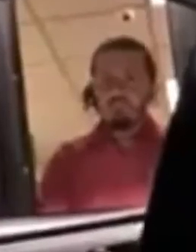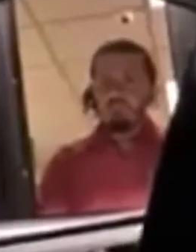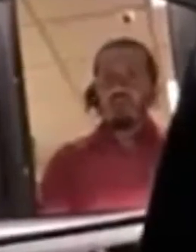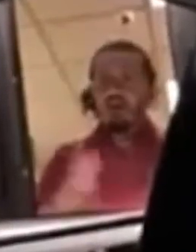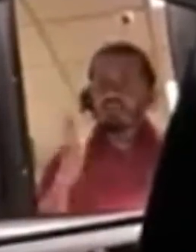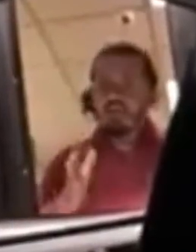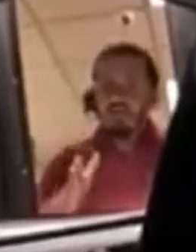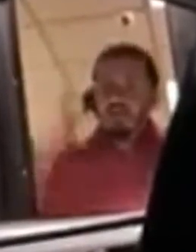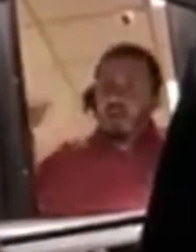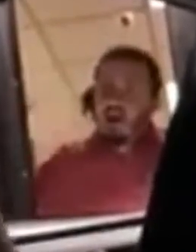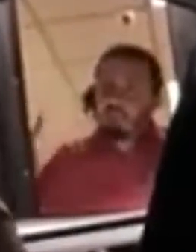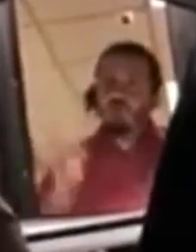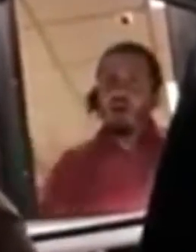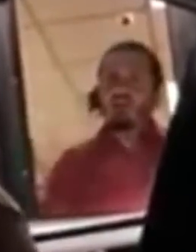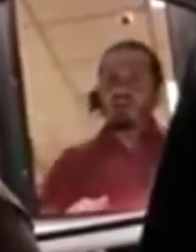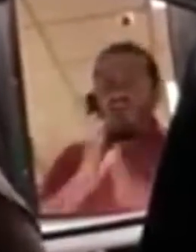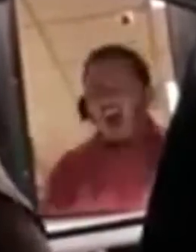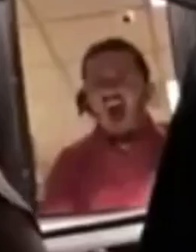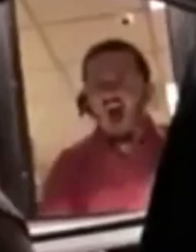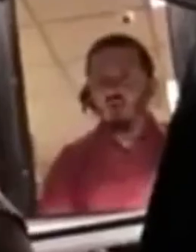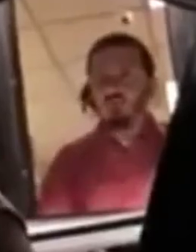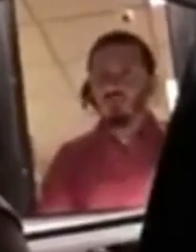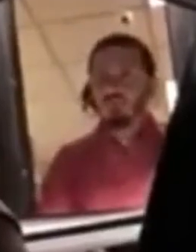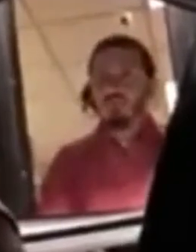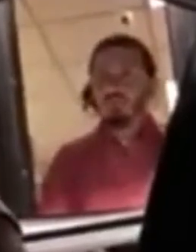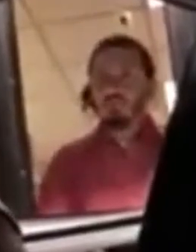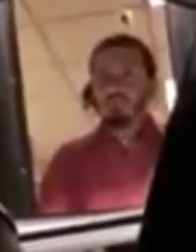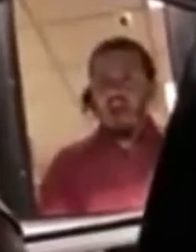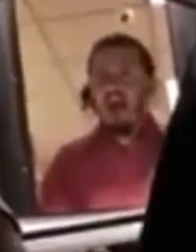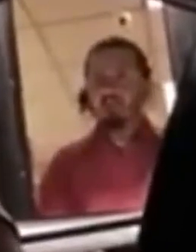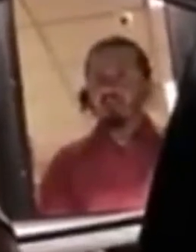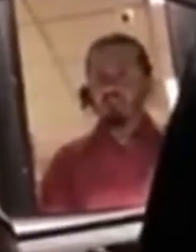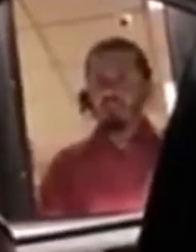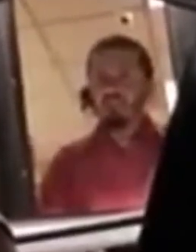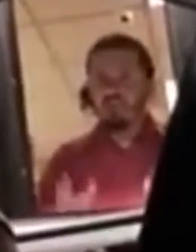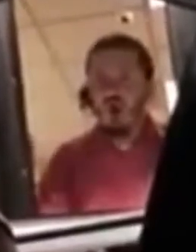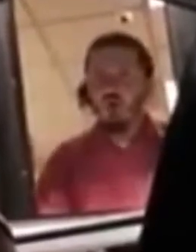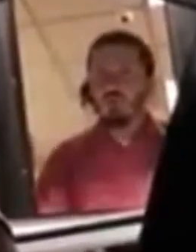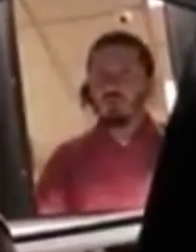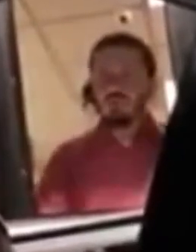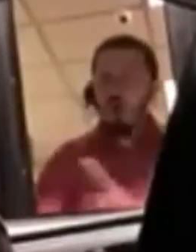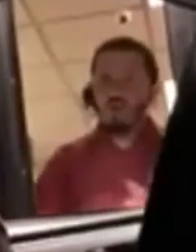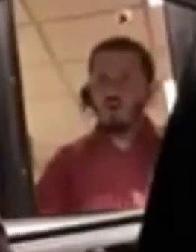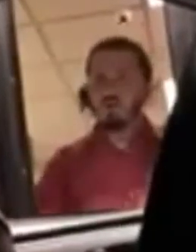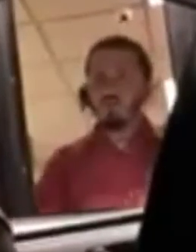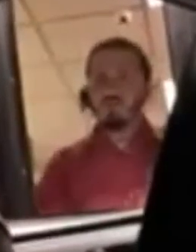COMUNICARSE CON LENGUAJE DE SEÑAS Y EL EMPLEADO SE MOFOÓ DE ELLA Y ES E NEGÓ A TOMAR SU ORDEN -_ VAMOS A VER TODO DOCUMENTADO.